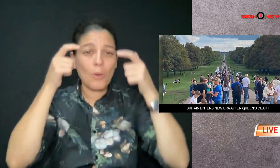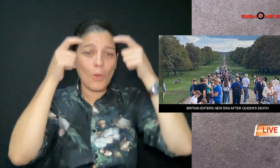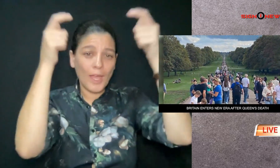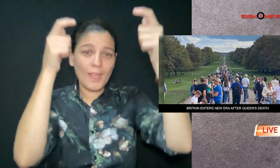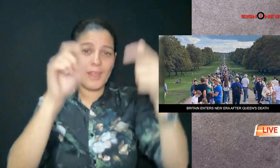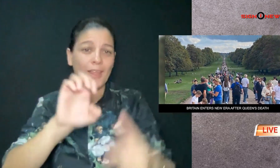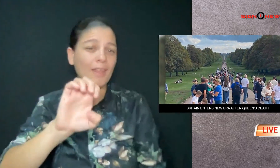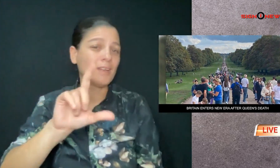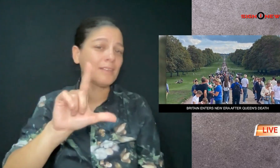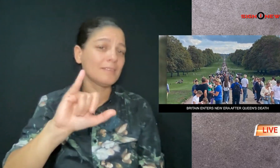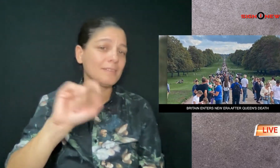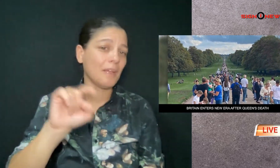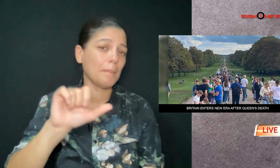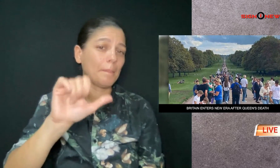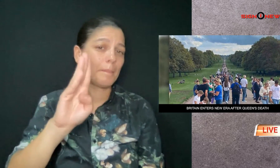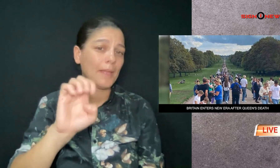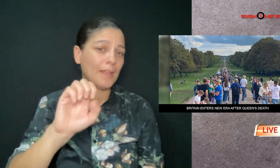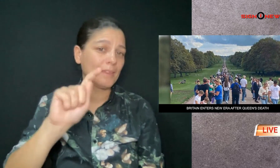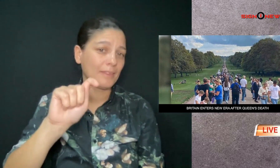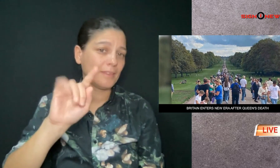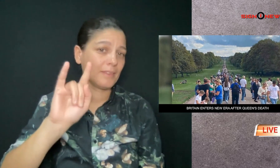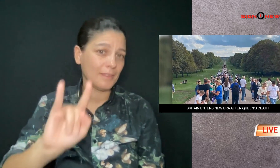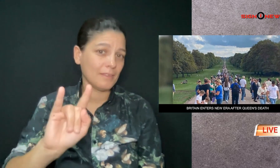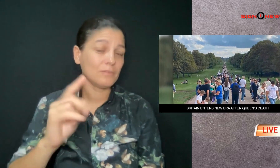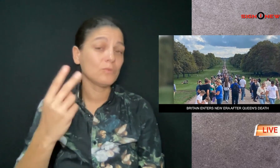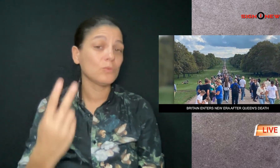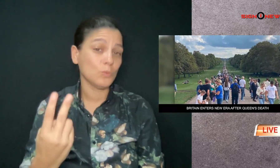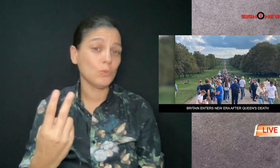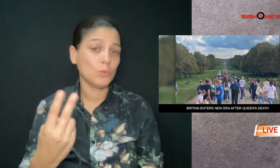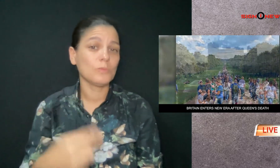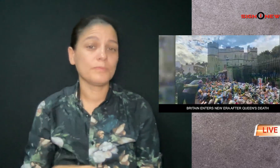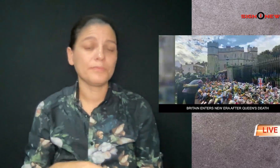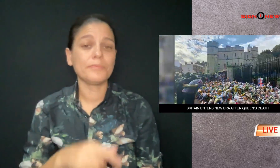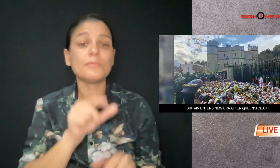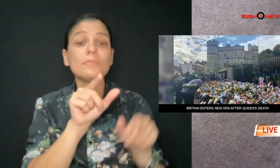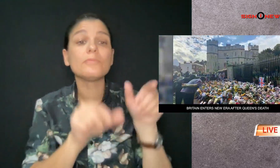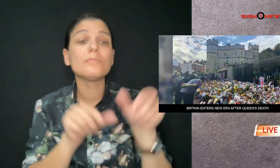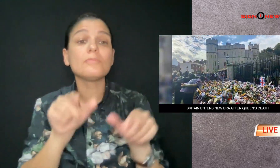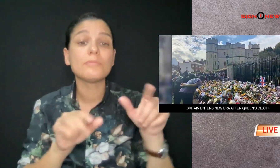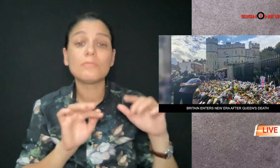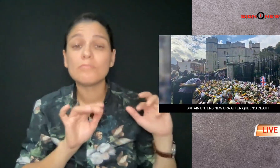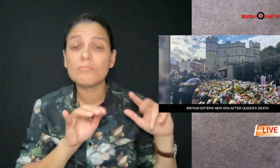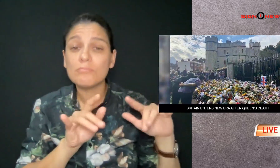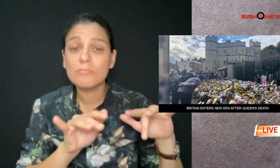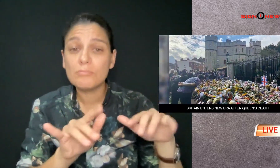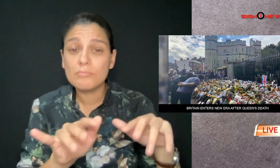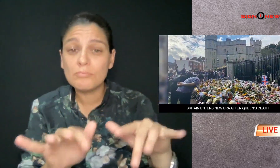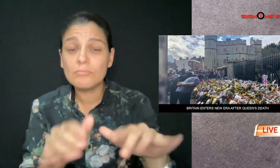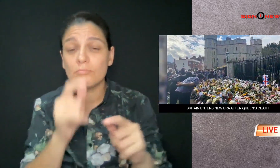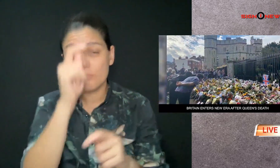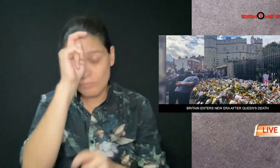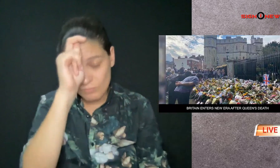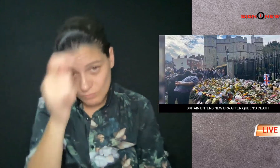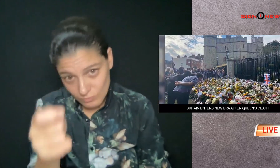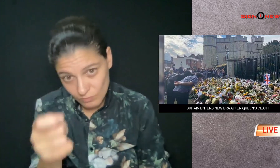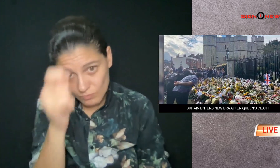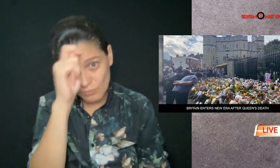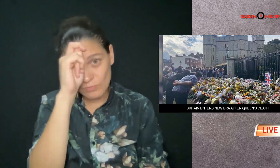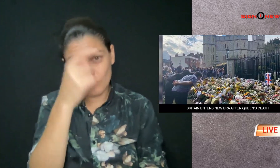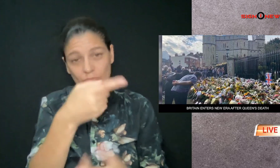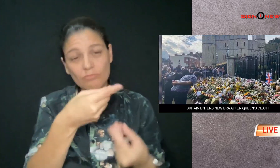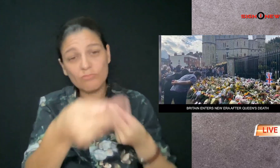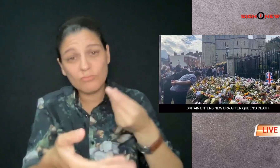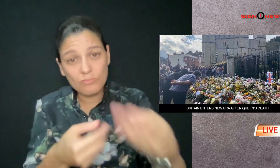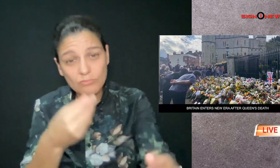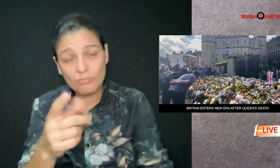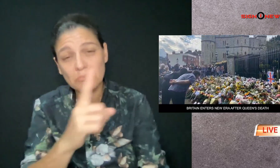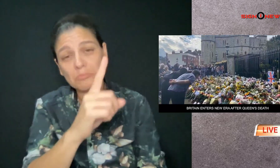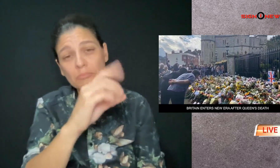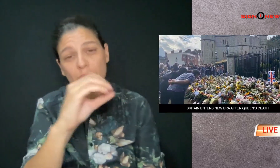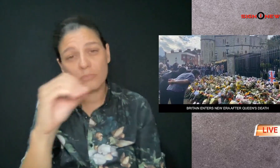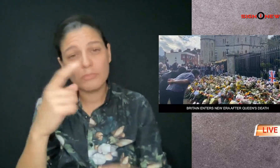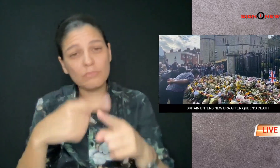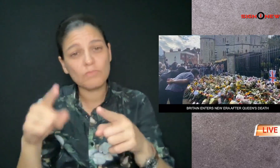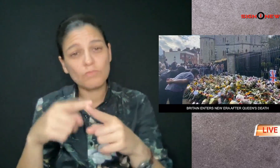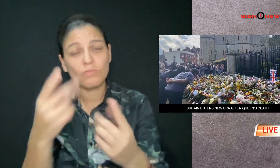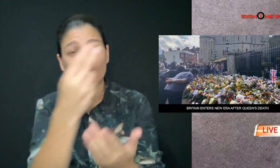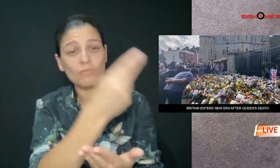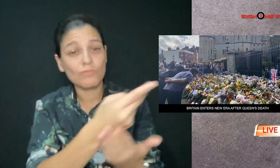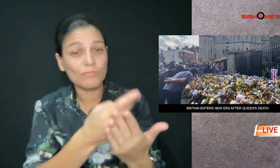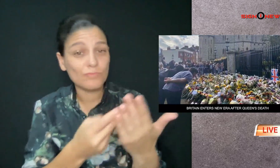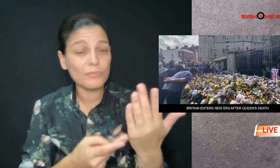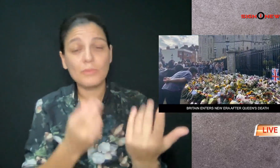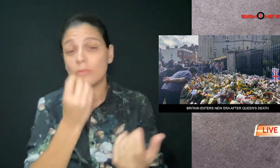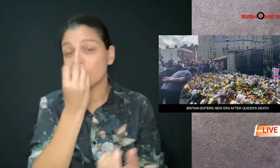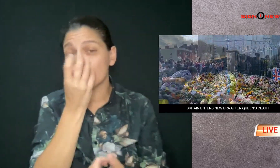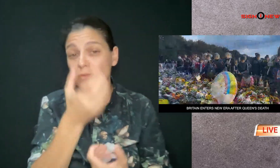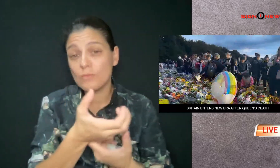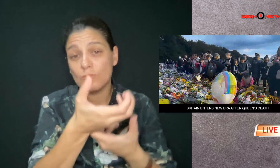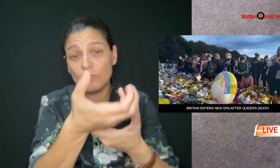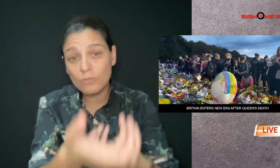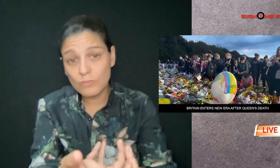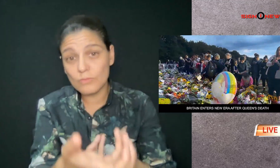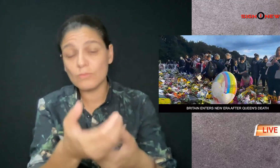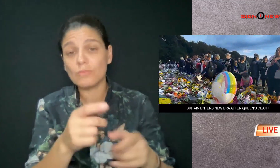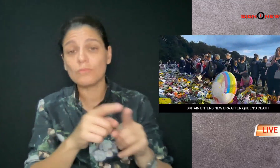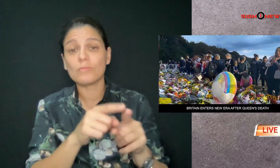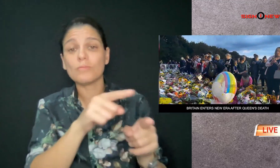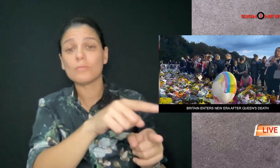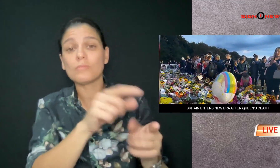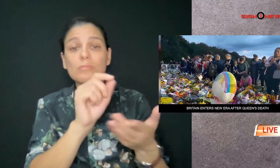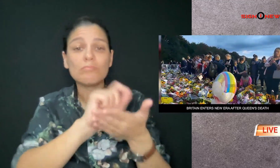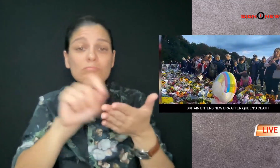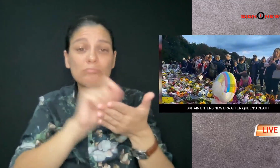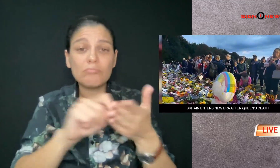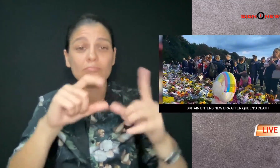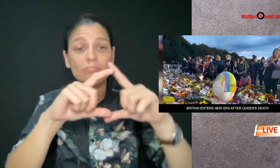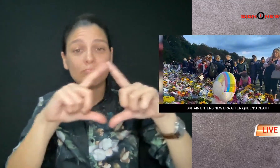Queen Elizabeth II mourners have left hundreds of drawings flowers cards and notes outside